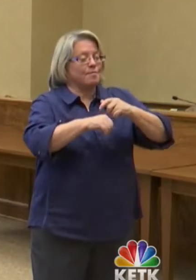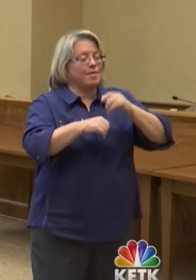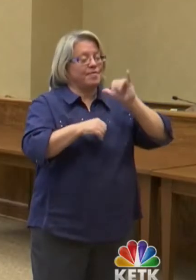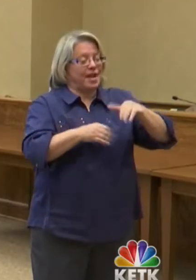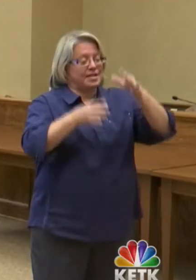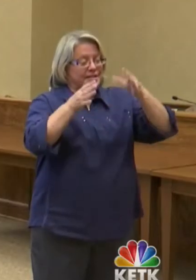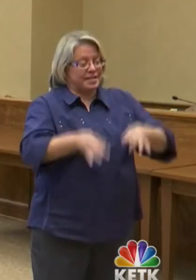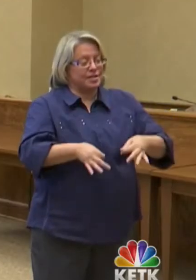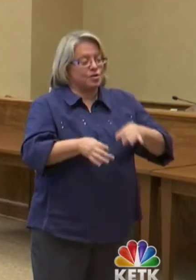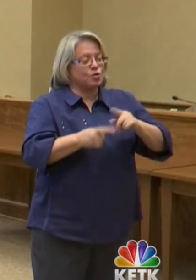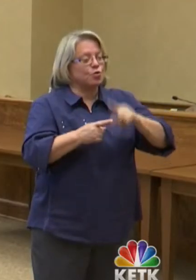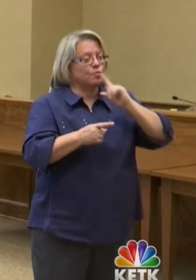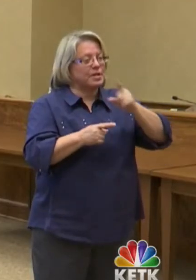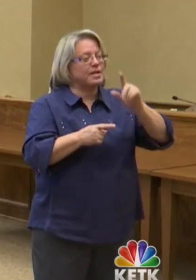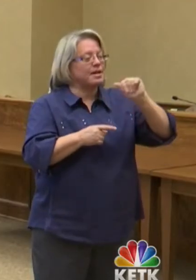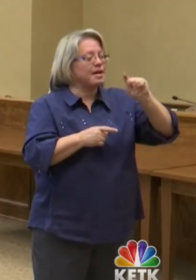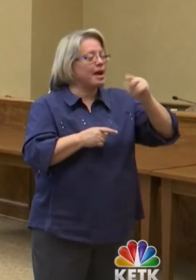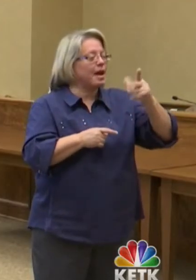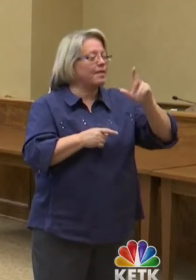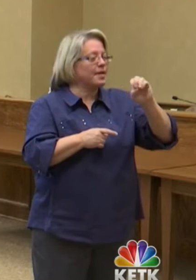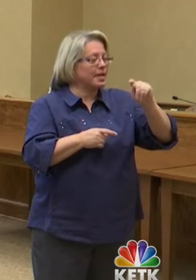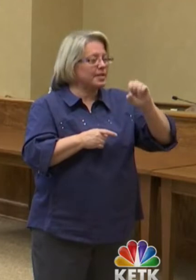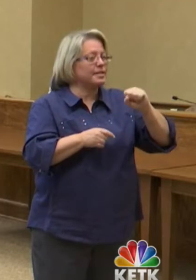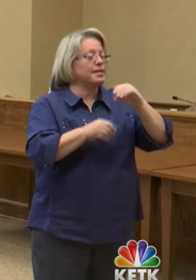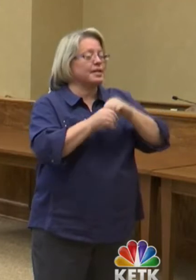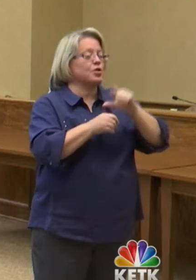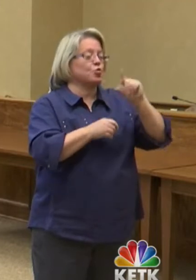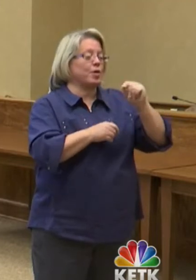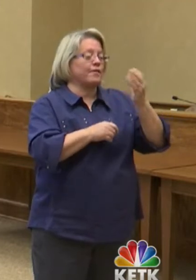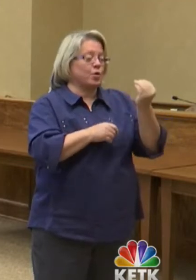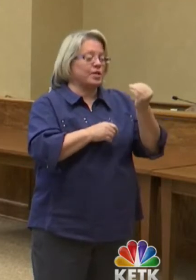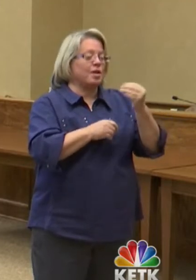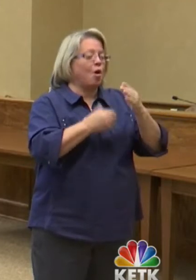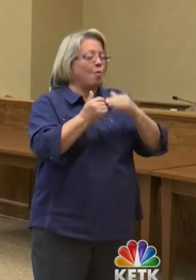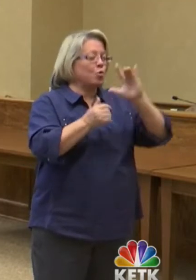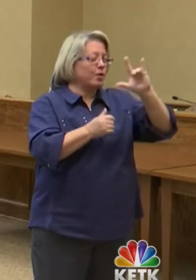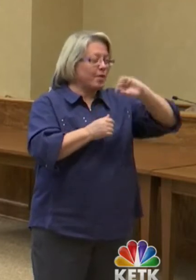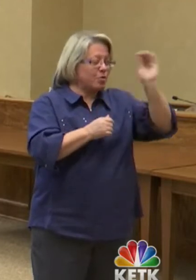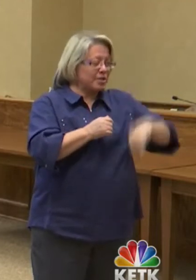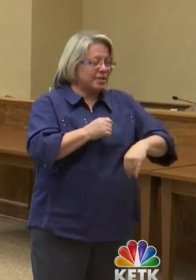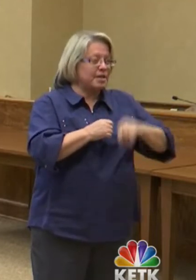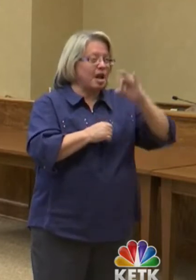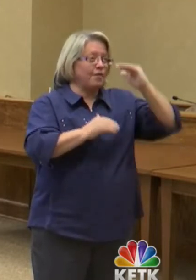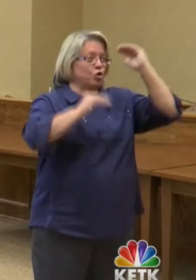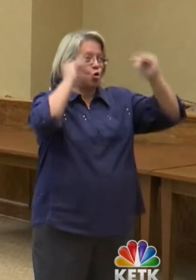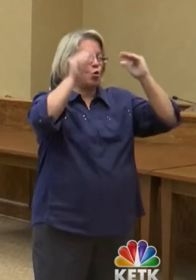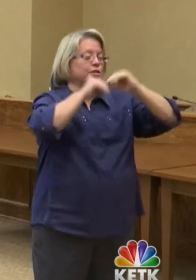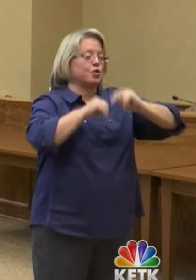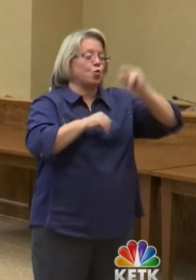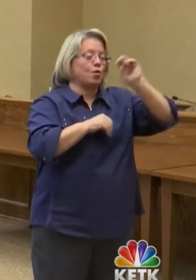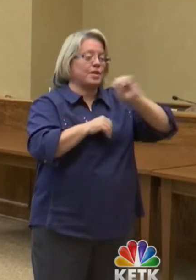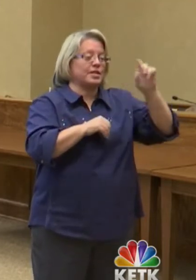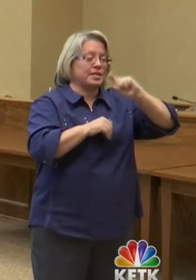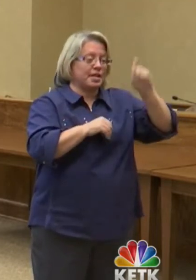MORTALITY, 47TH IN CHRONIC LOWER RESPIRATORY DISEASE MORTALITY, AND 51ST IN TROUBLE MORTALITY. AT THAT TIME ONE OF THE MAJOR